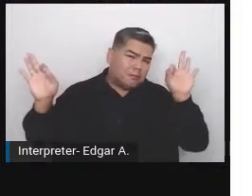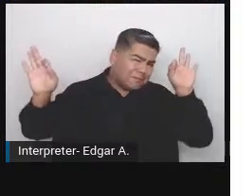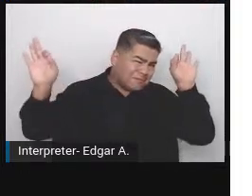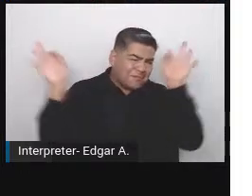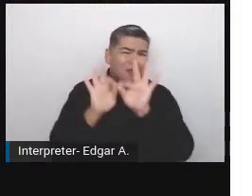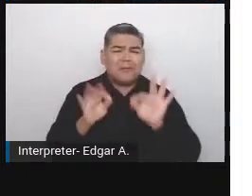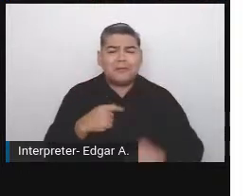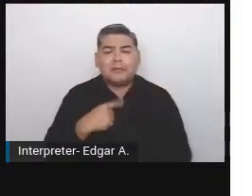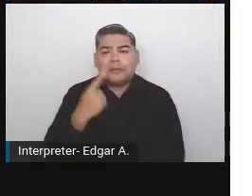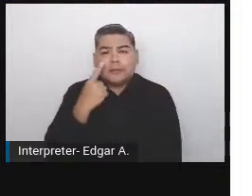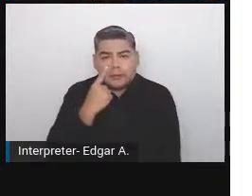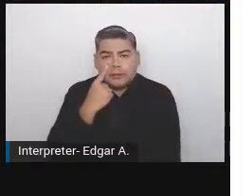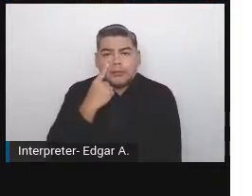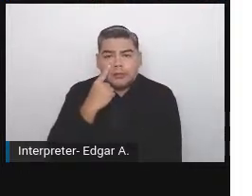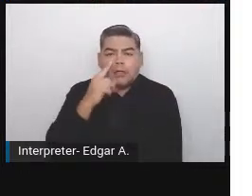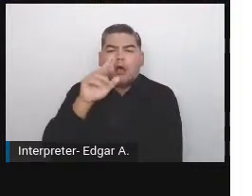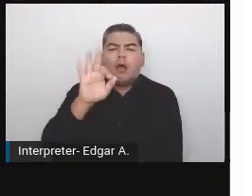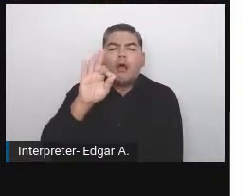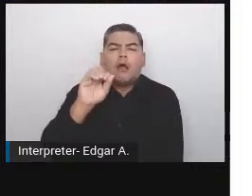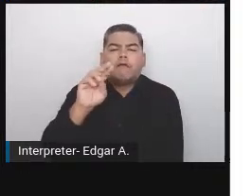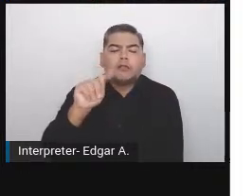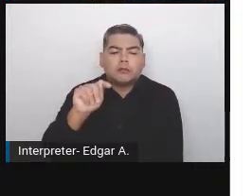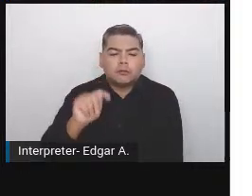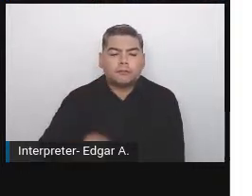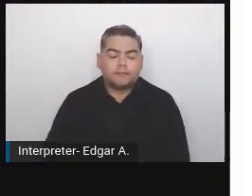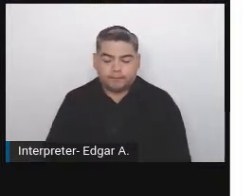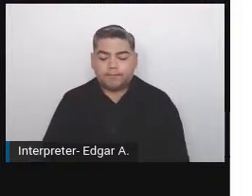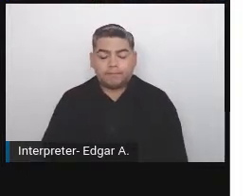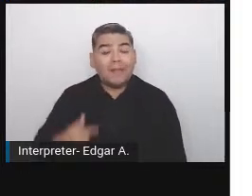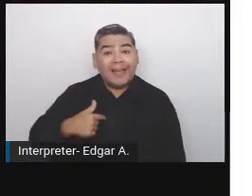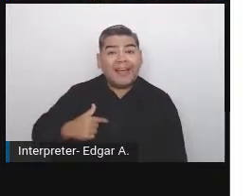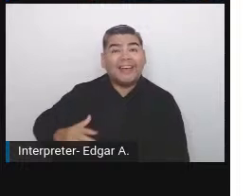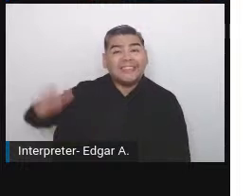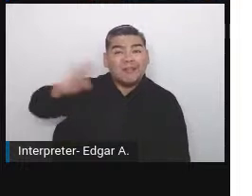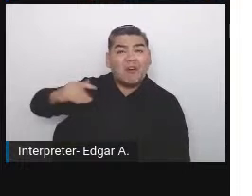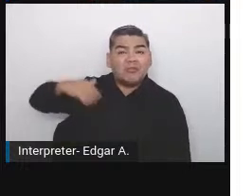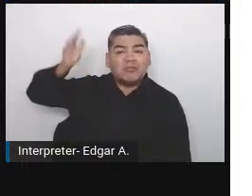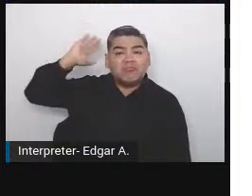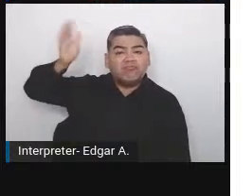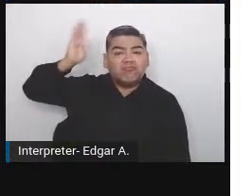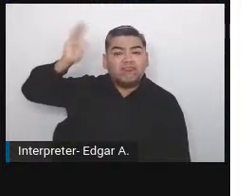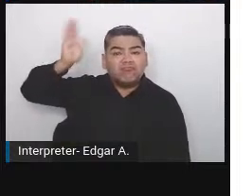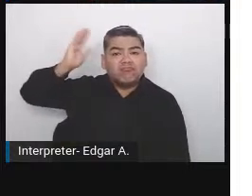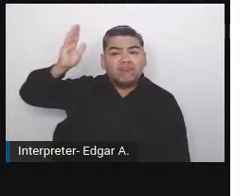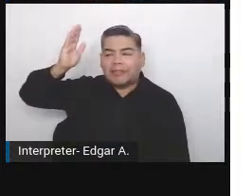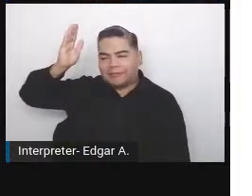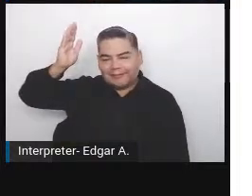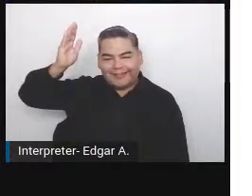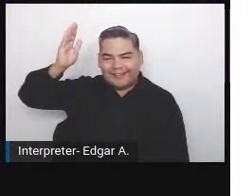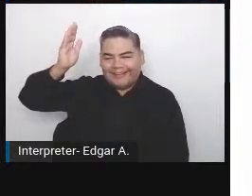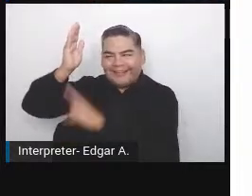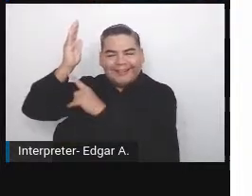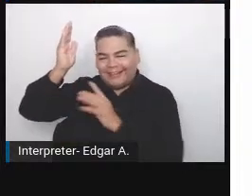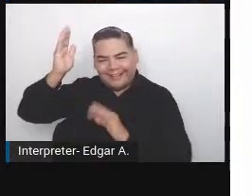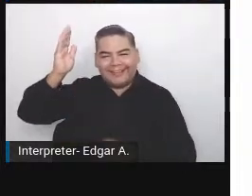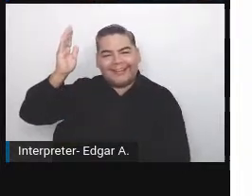This is a thing that we really say often that it is very important. I have held talks